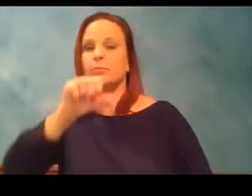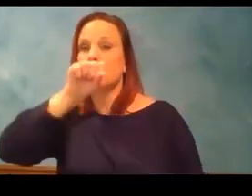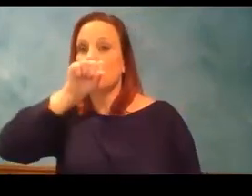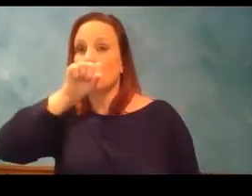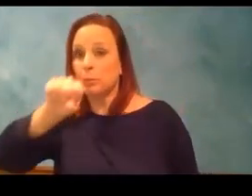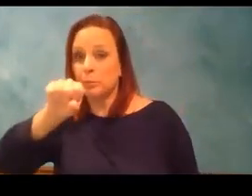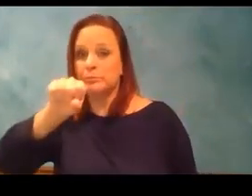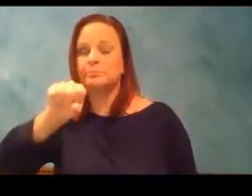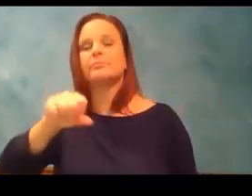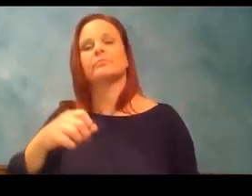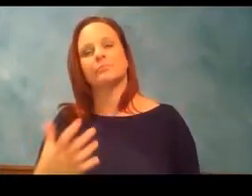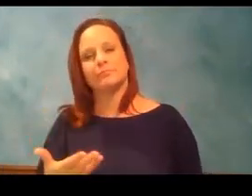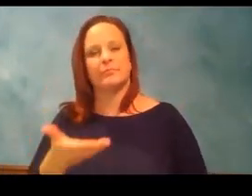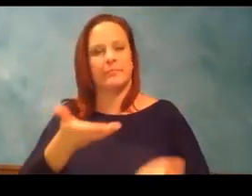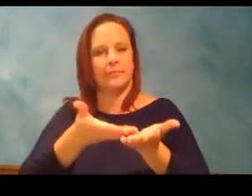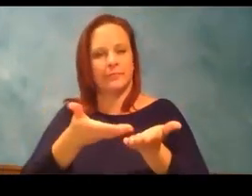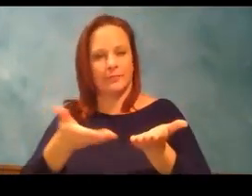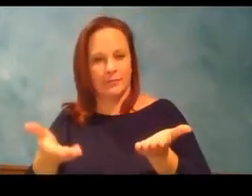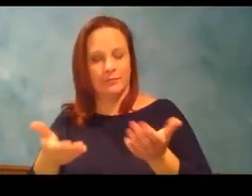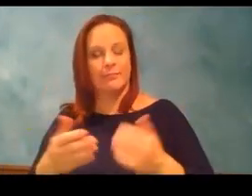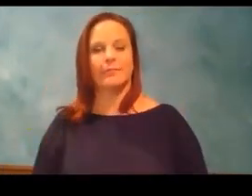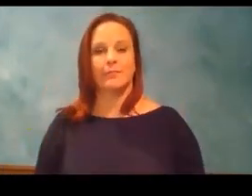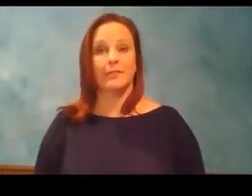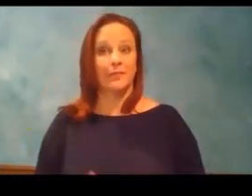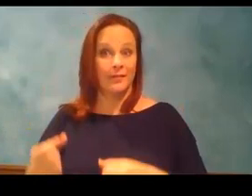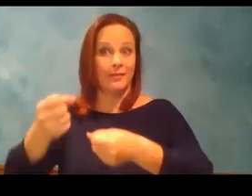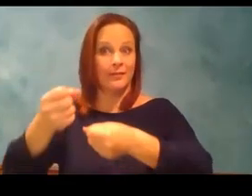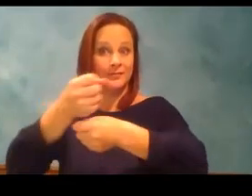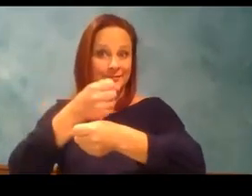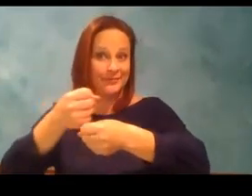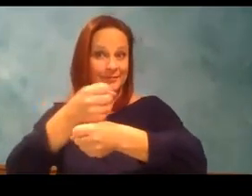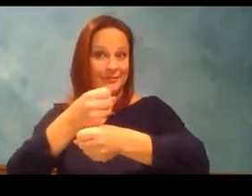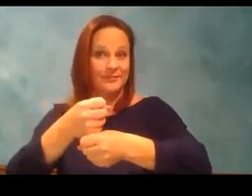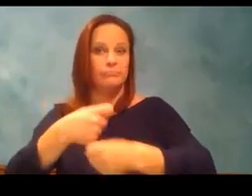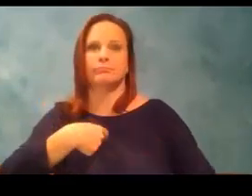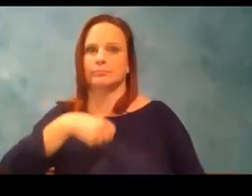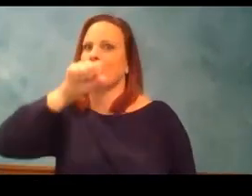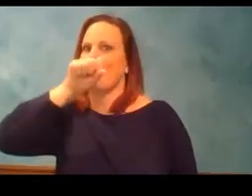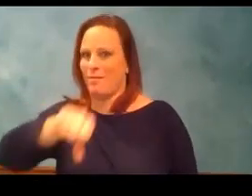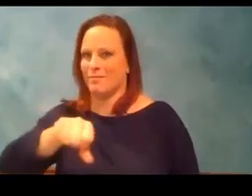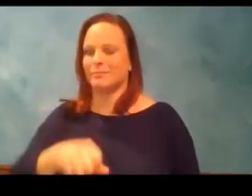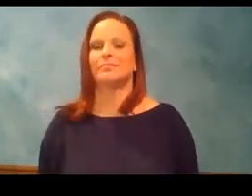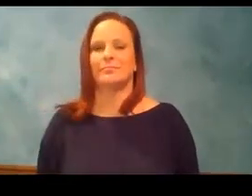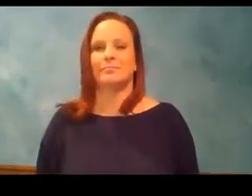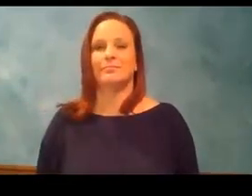The next sign LOVE-IT, this one is used for things. So, for example, COFFEE,